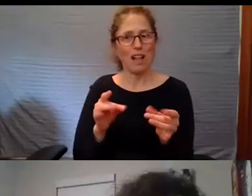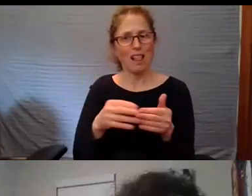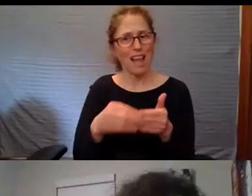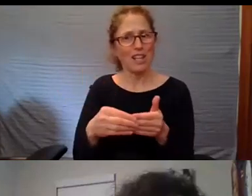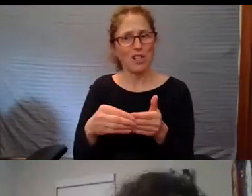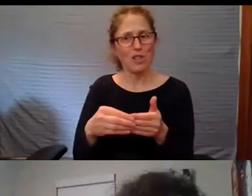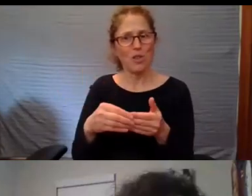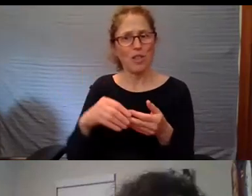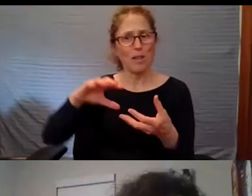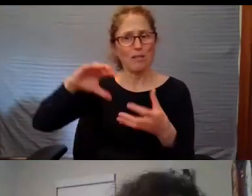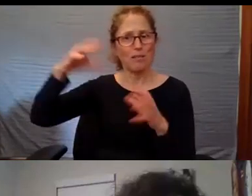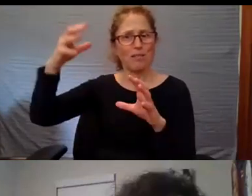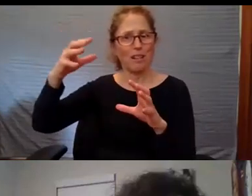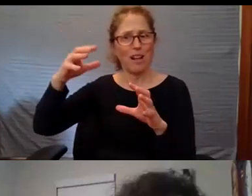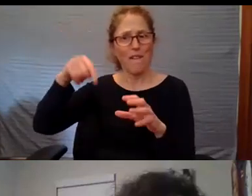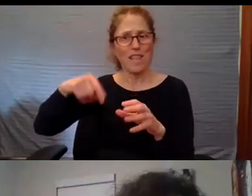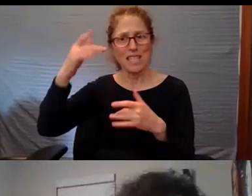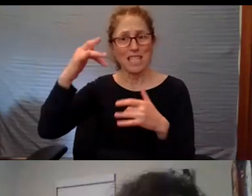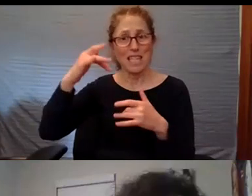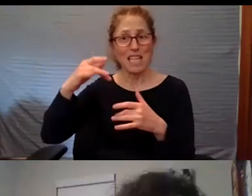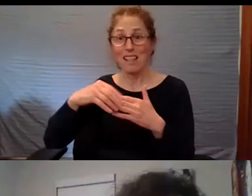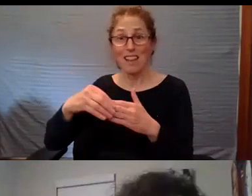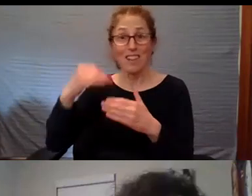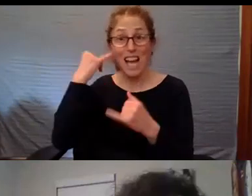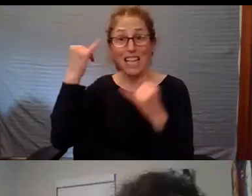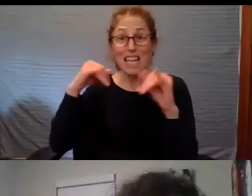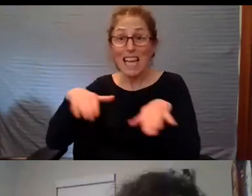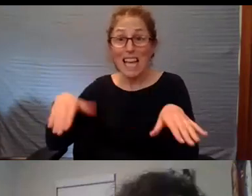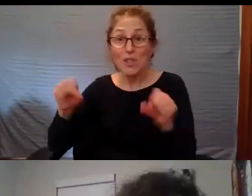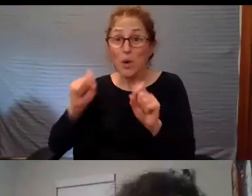led to the idea that young people could be out and going to school or work or people